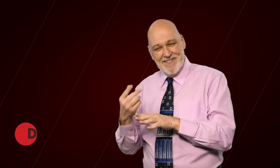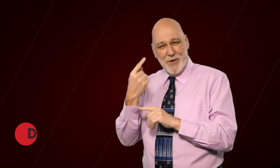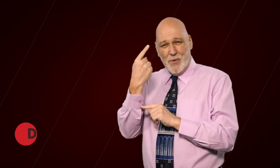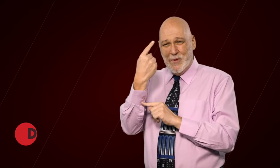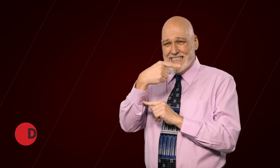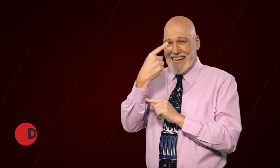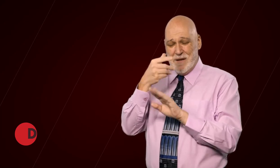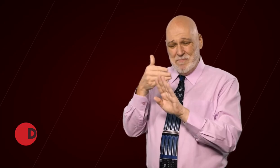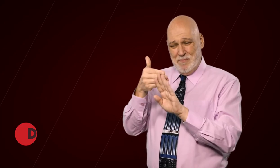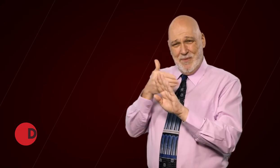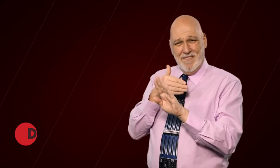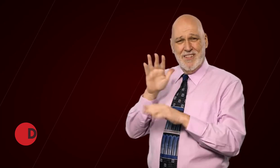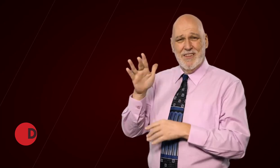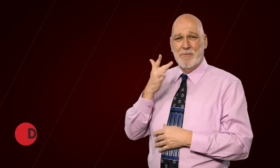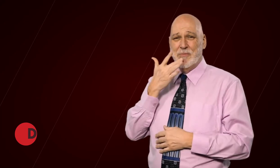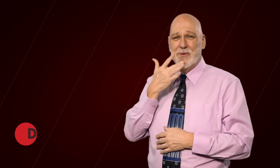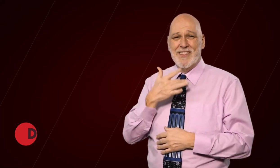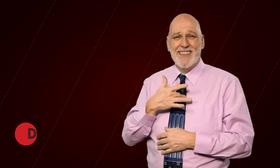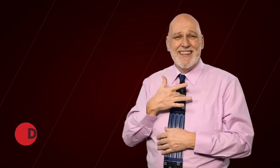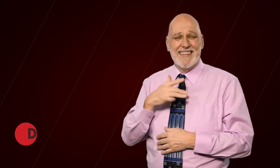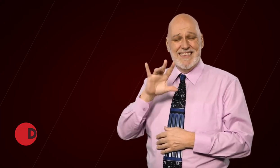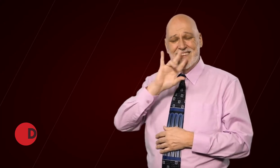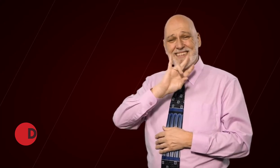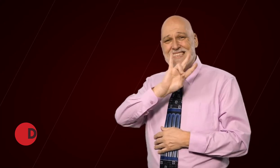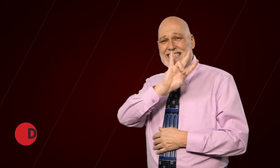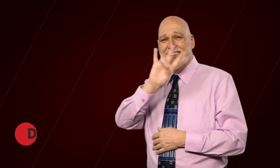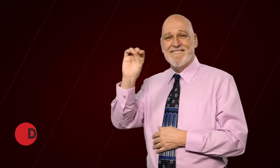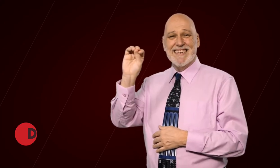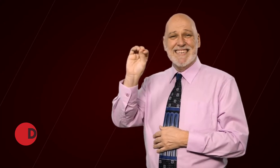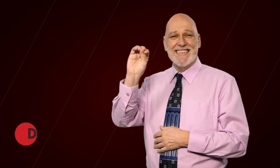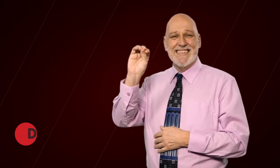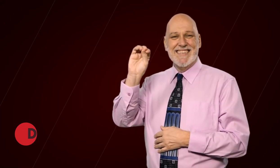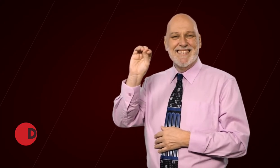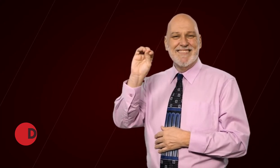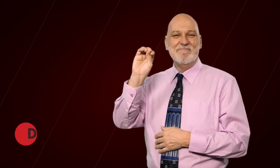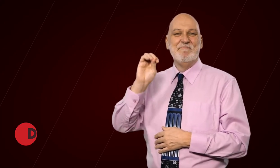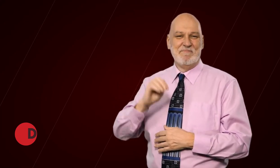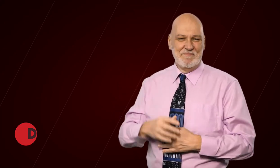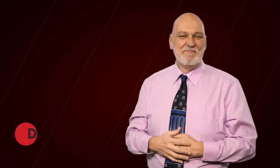day before his 70th birthday.